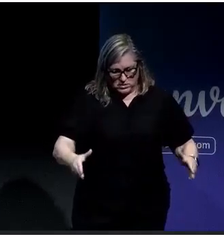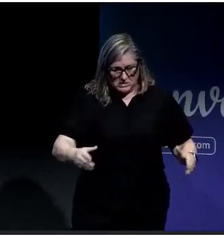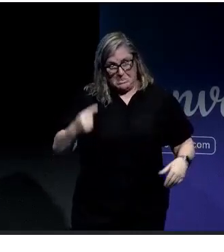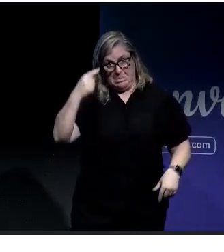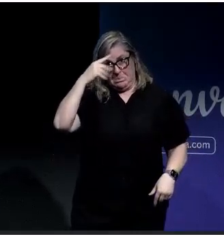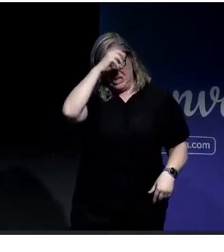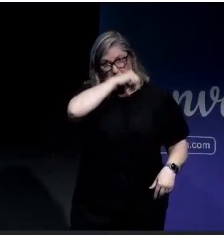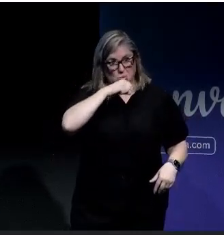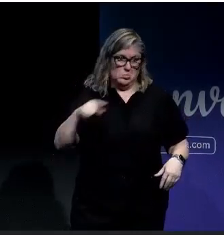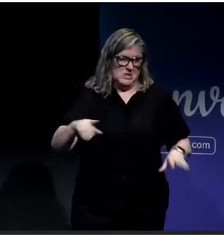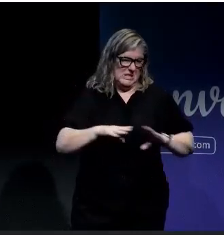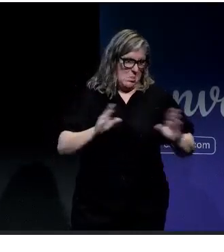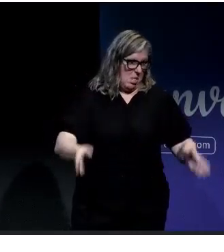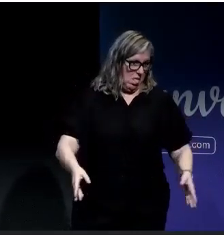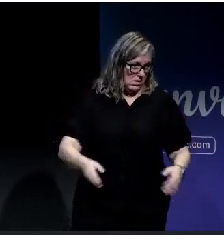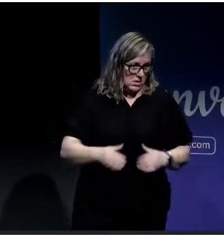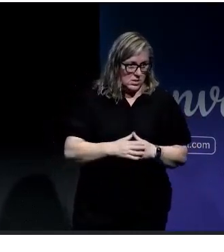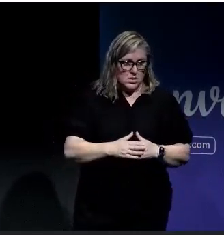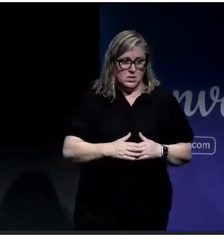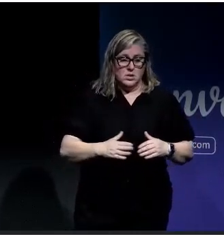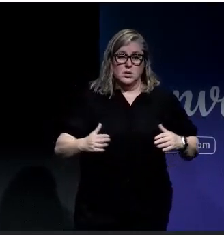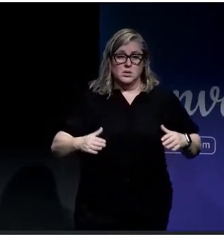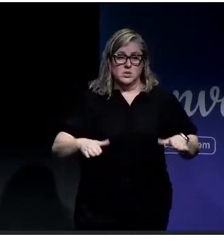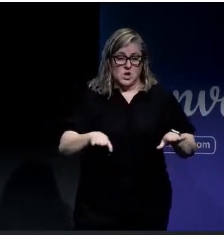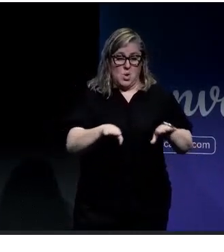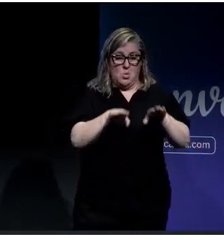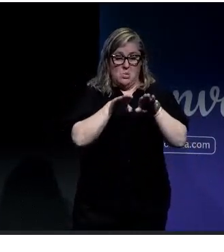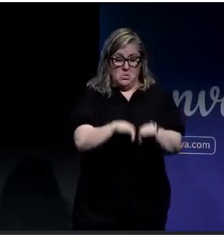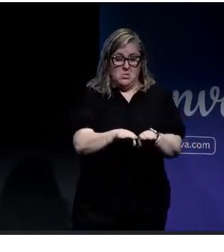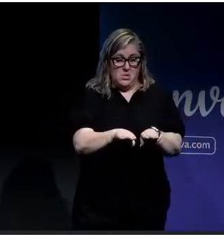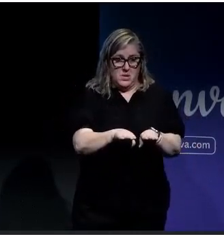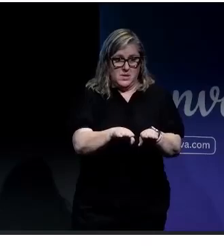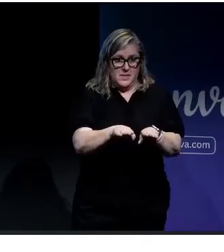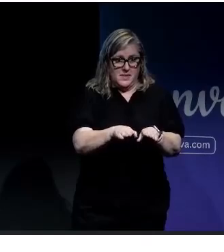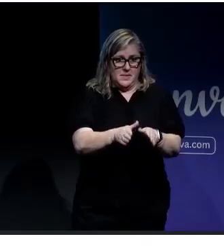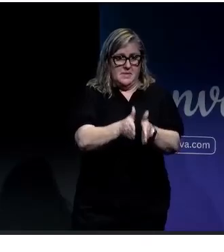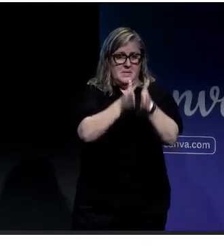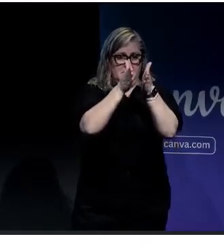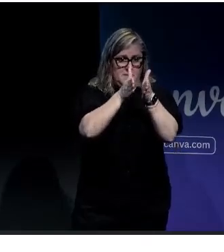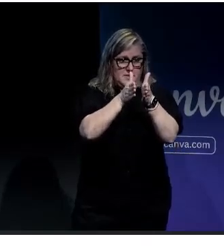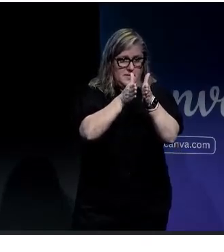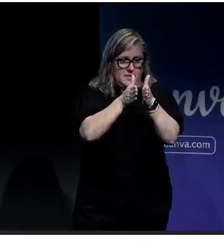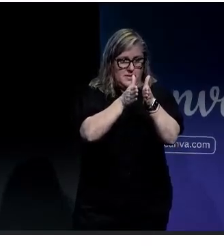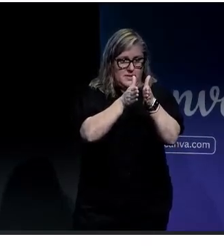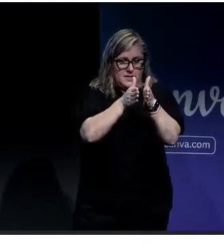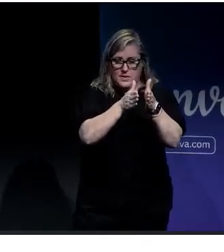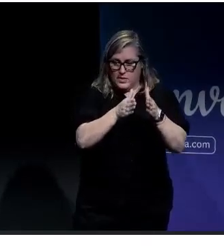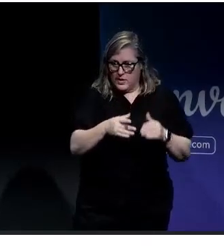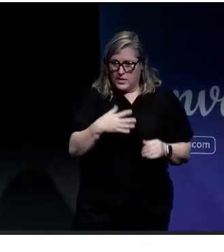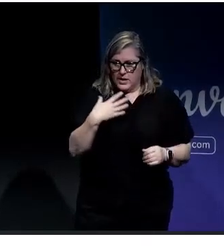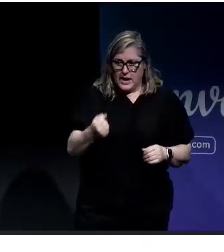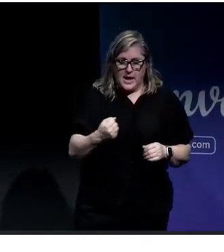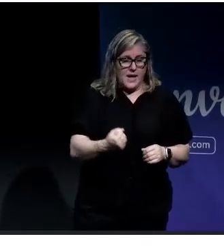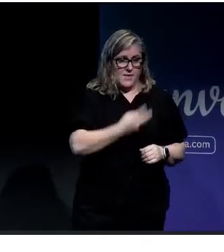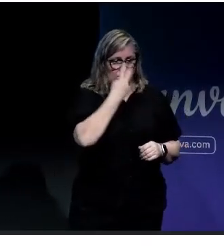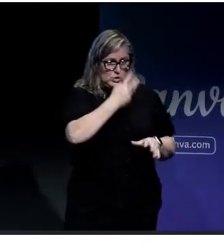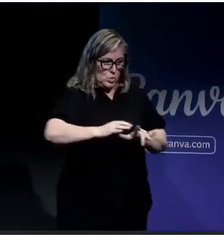Uh, the laptops are back to back facing opposite edges of the long edge of the surface. Uh, one has two hands using the keyboard and the other one has